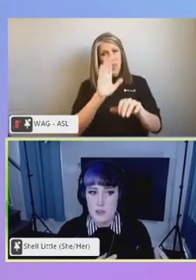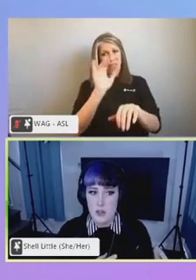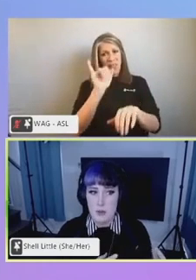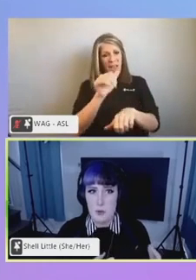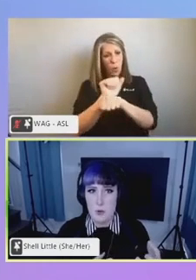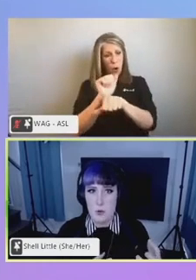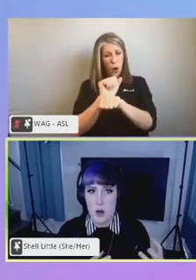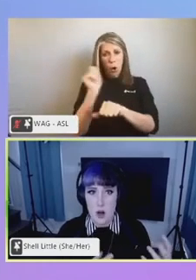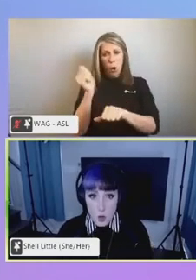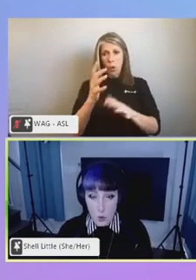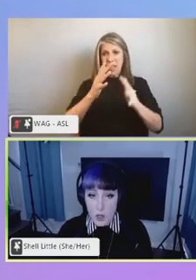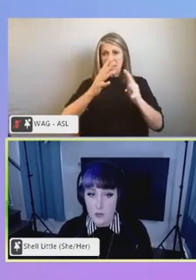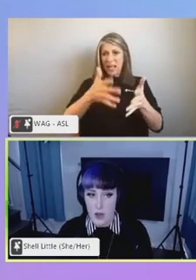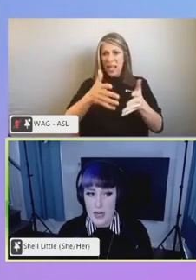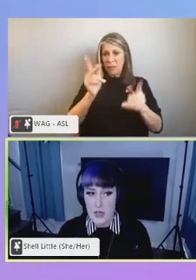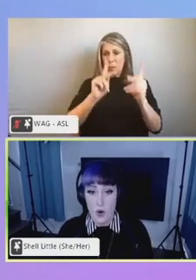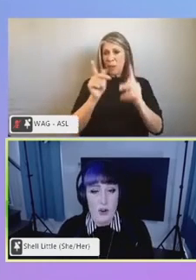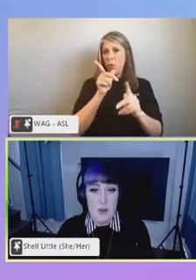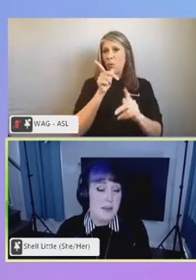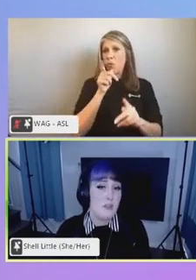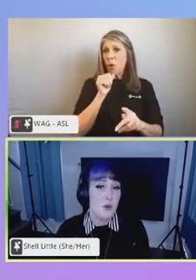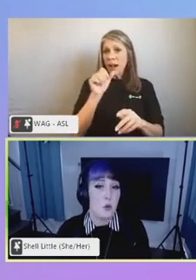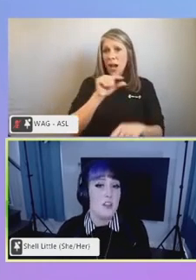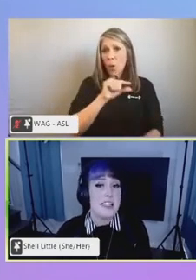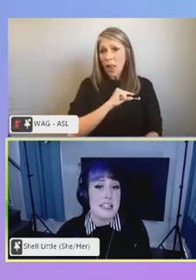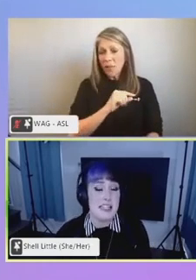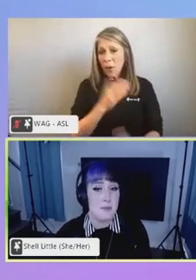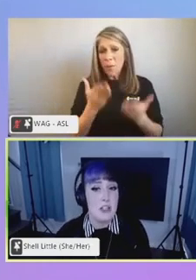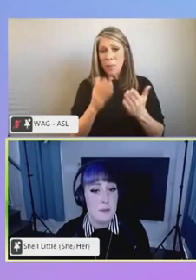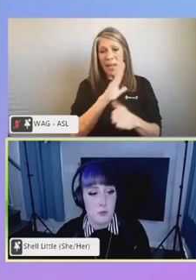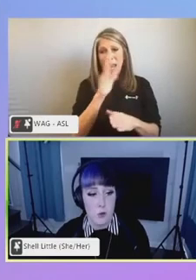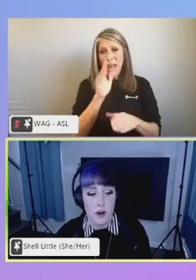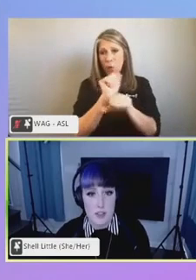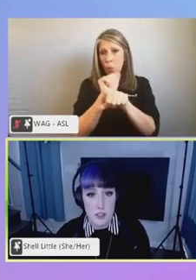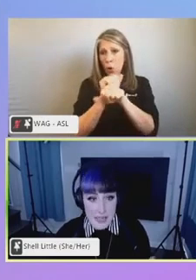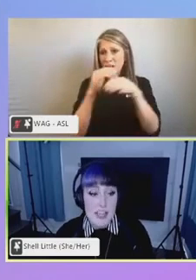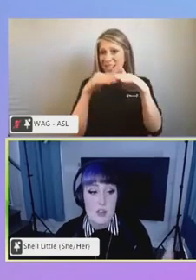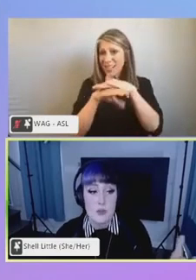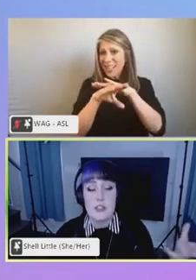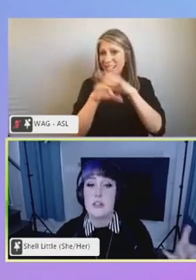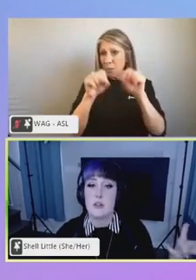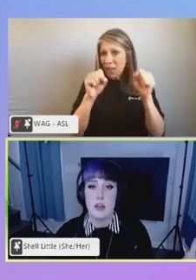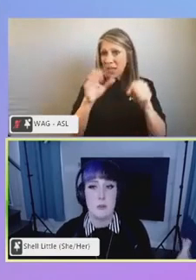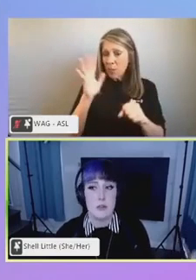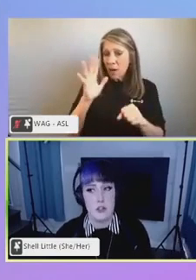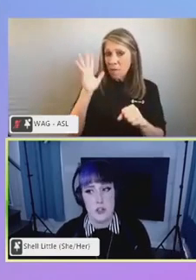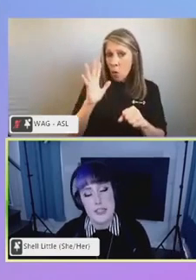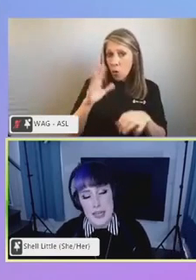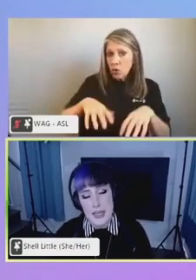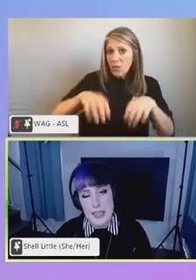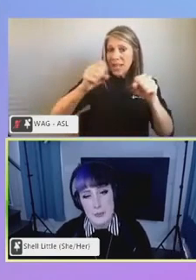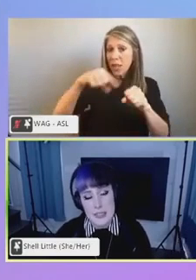roles and that is really scary. If we lose everybody who is currently doing the work, all that is left are